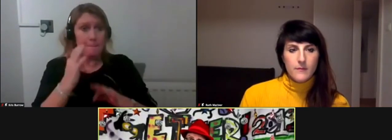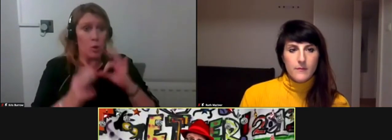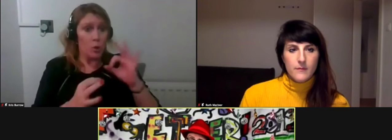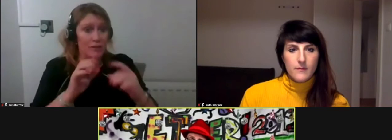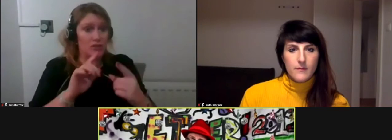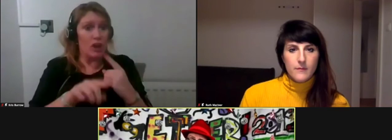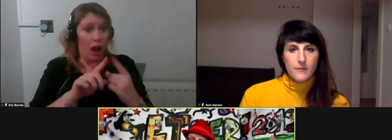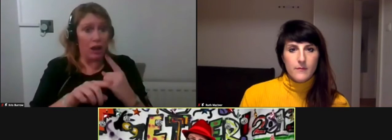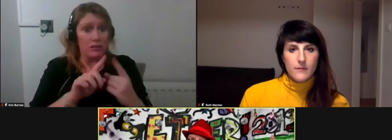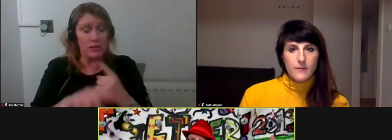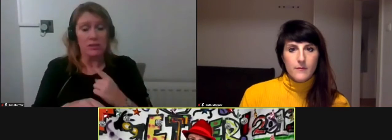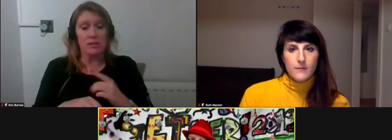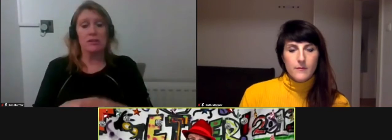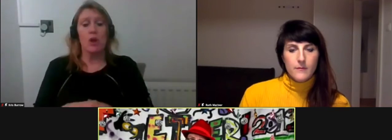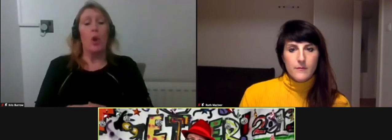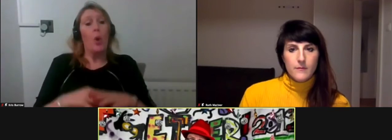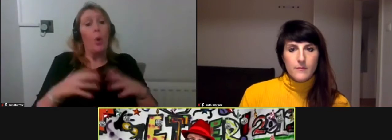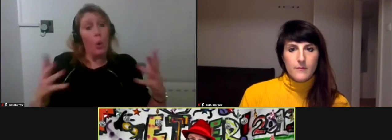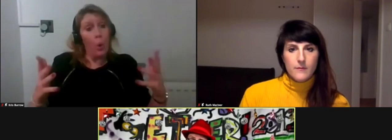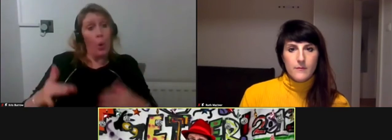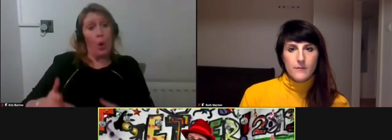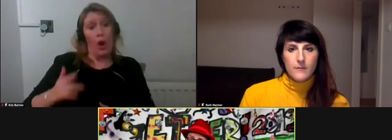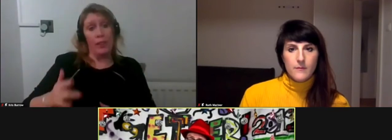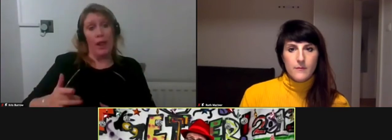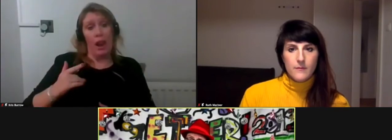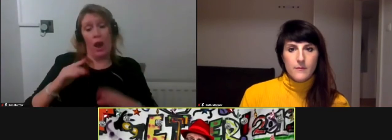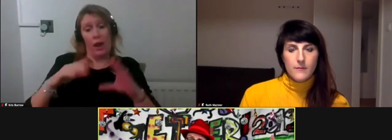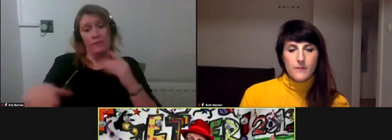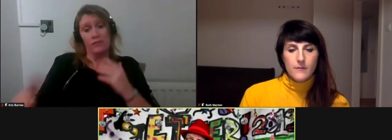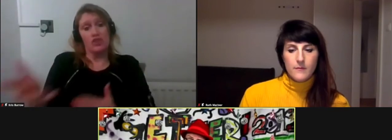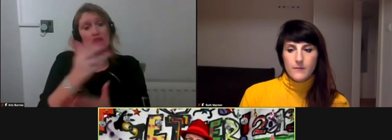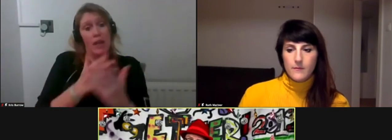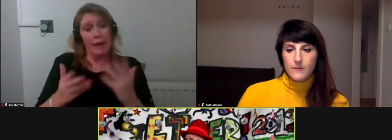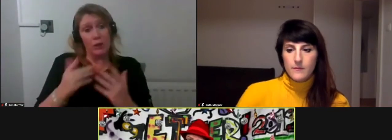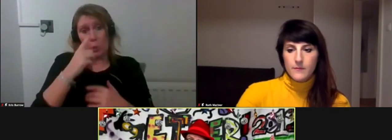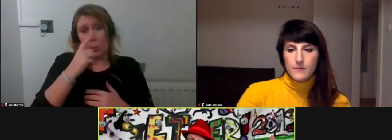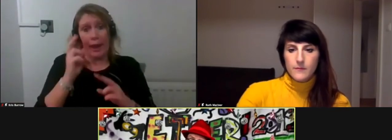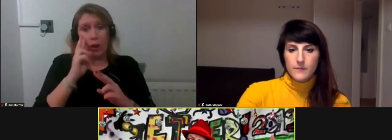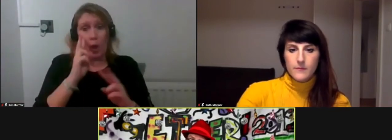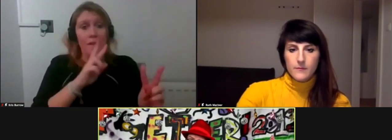by going to, "View." On the top left hand of your screen and then you can send